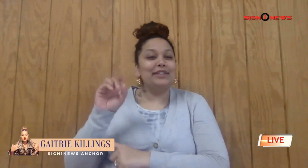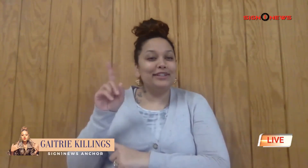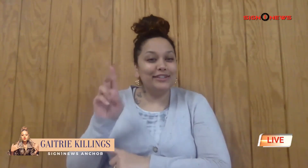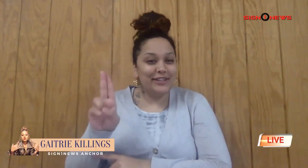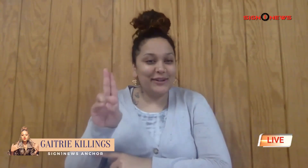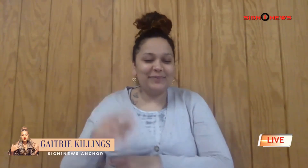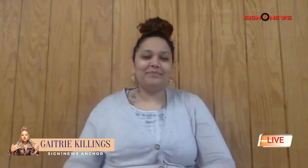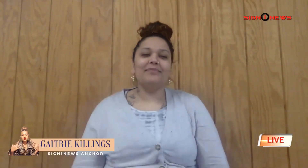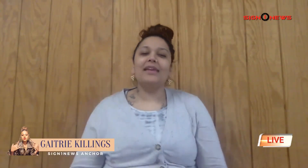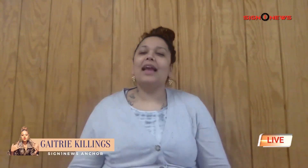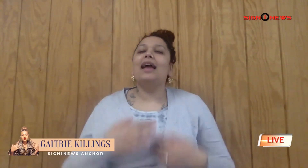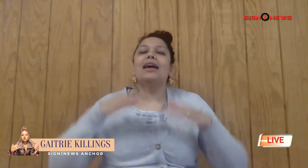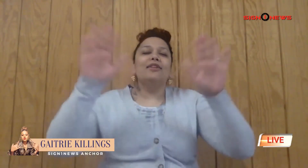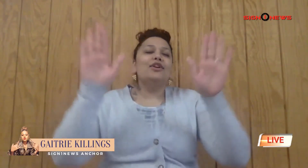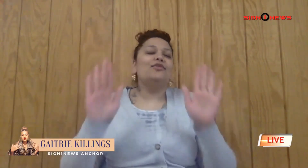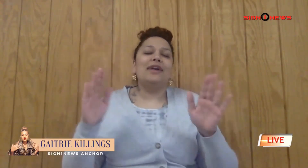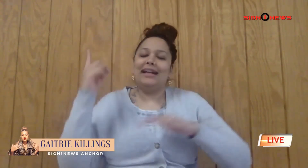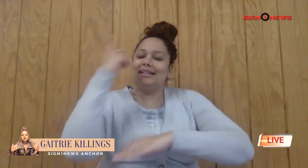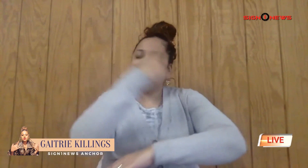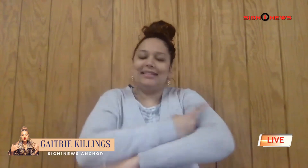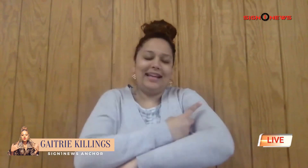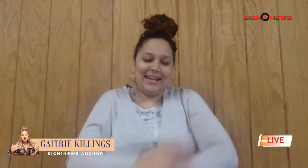Roku have a great day